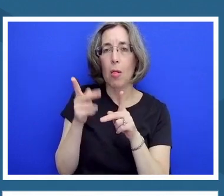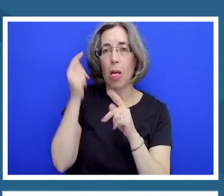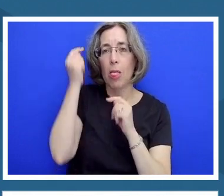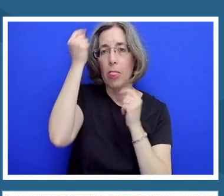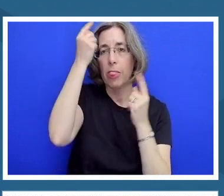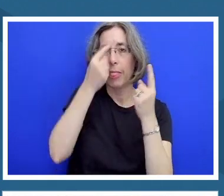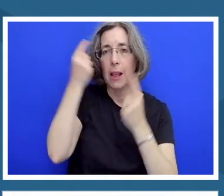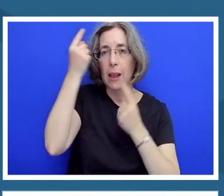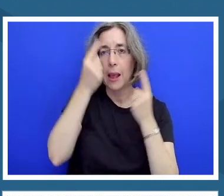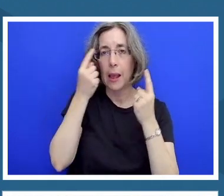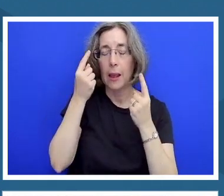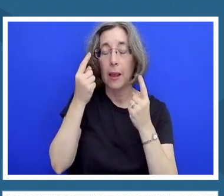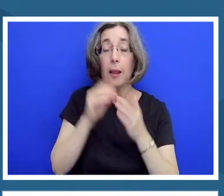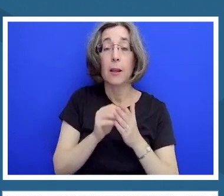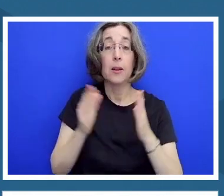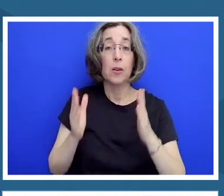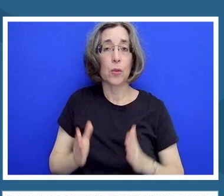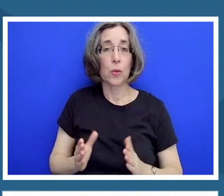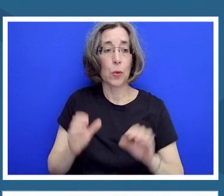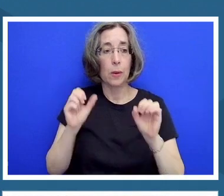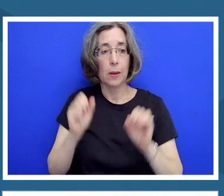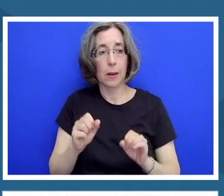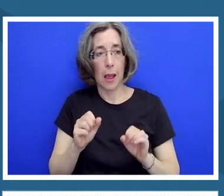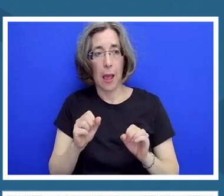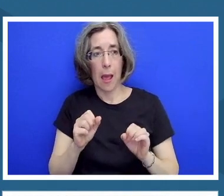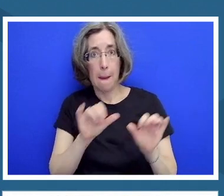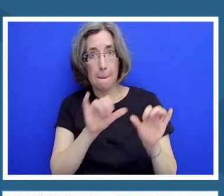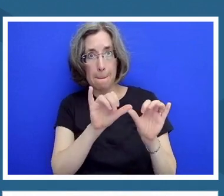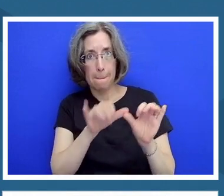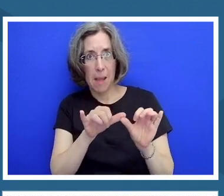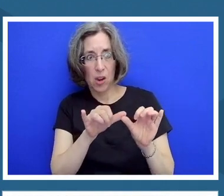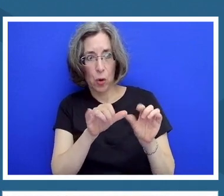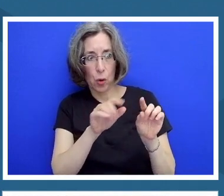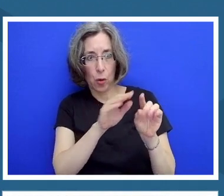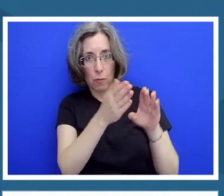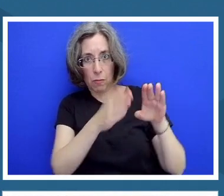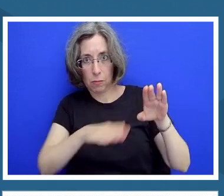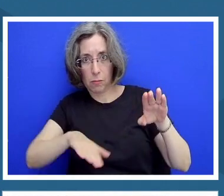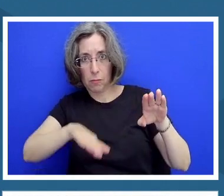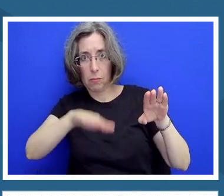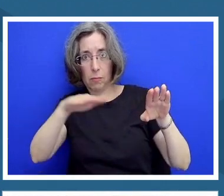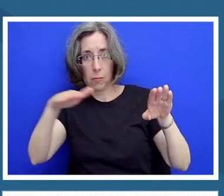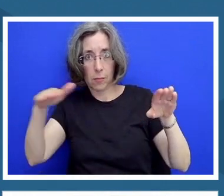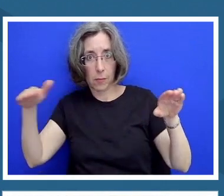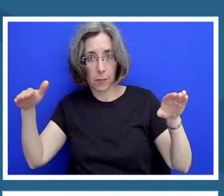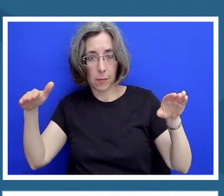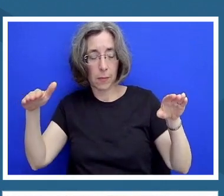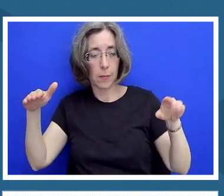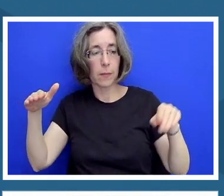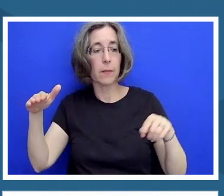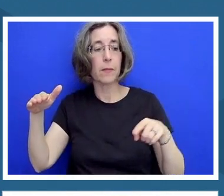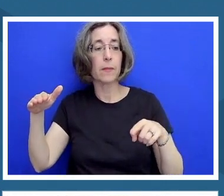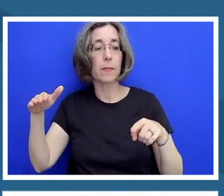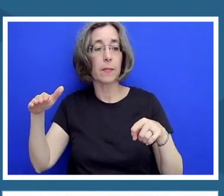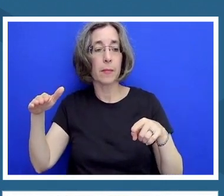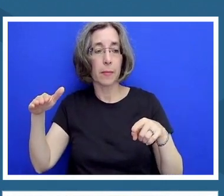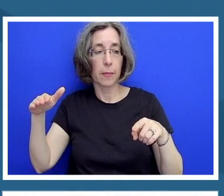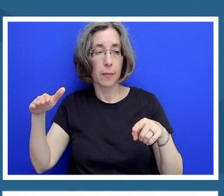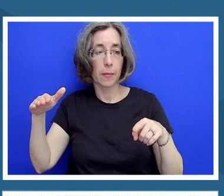that uh shows a a result of of the size of that planet compared to